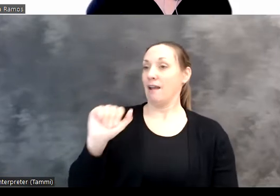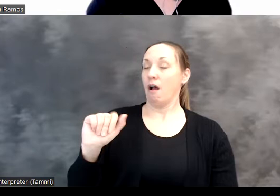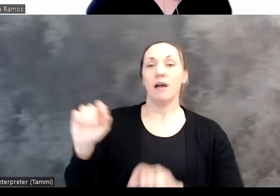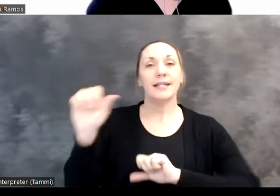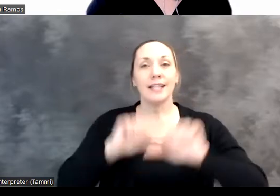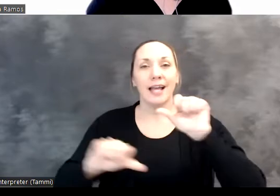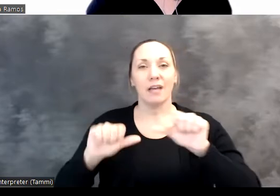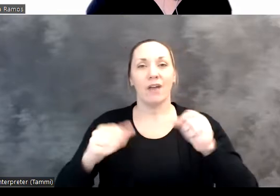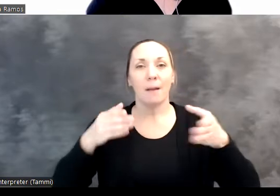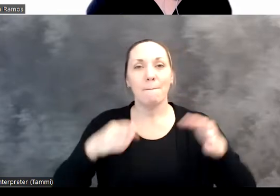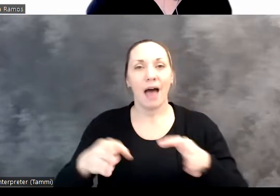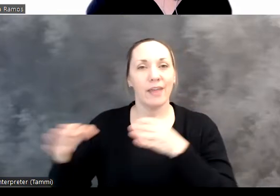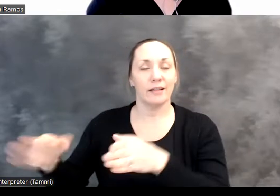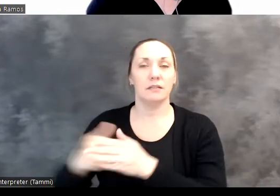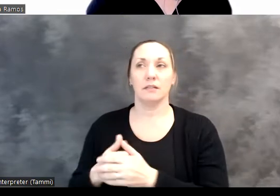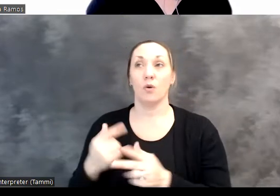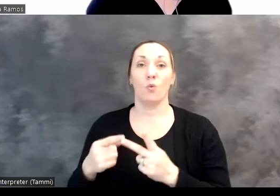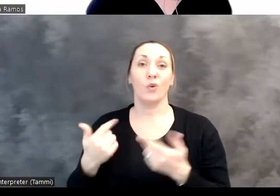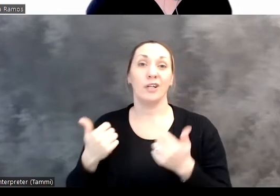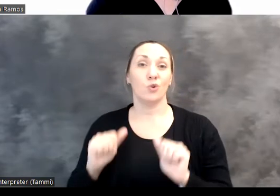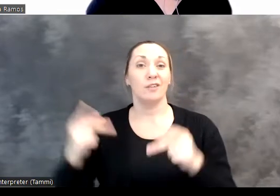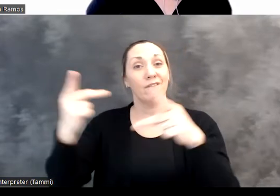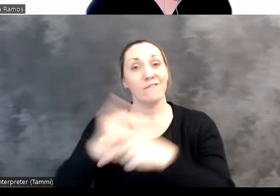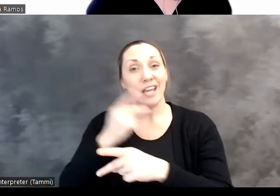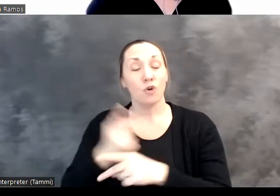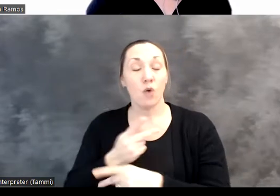mentioned, Khara, you know, big data